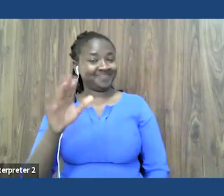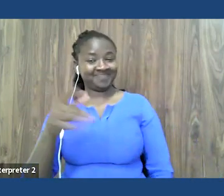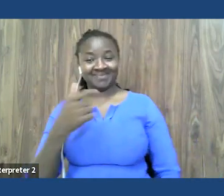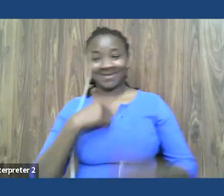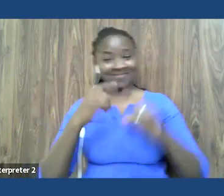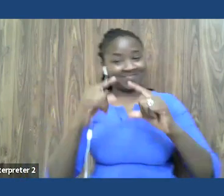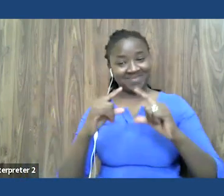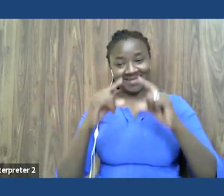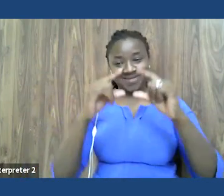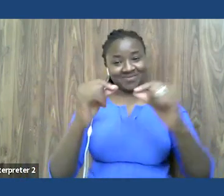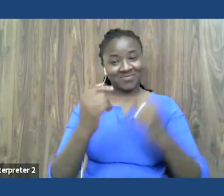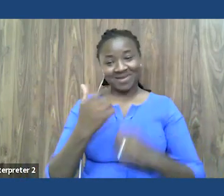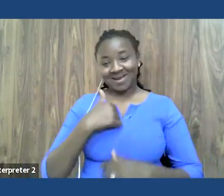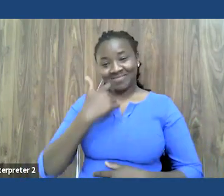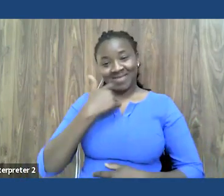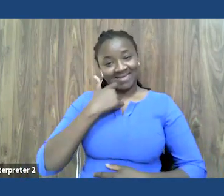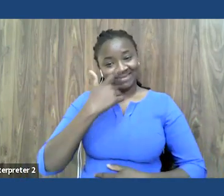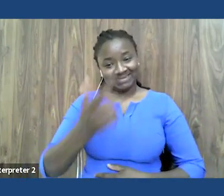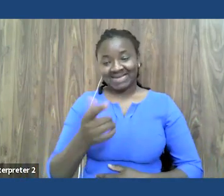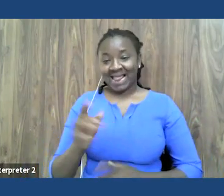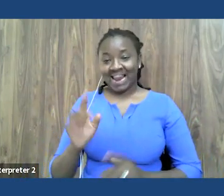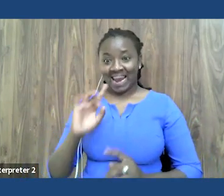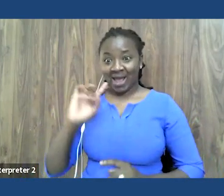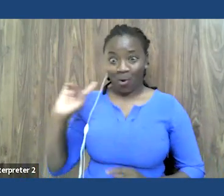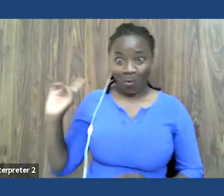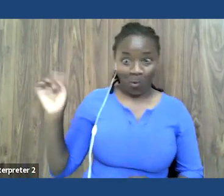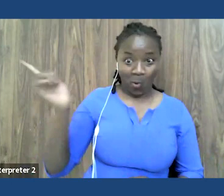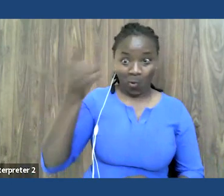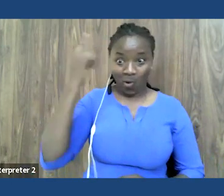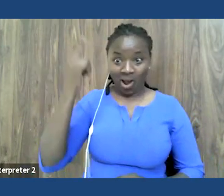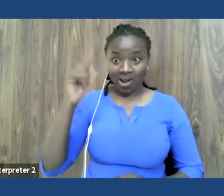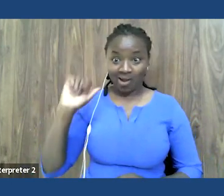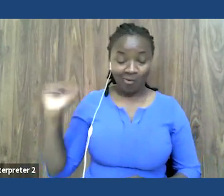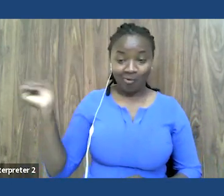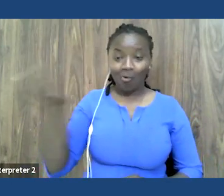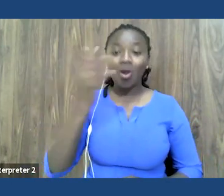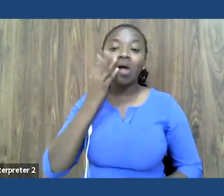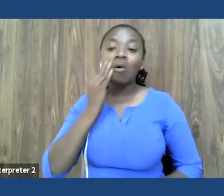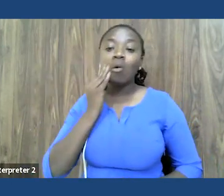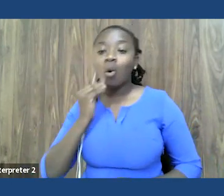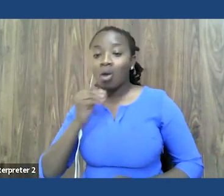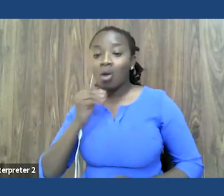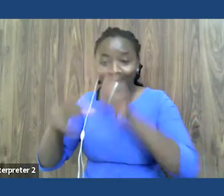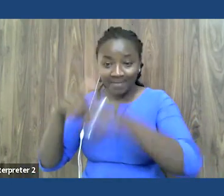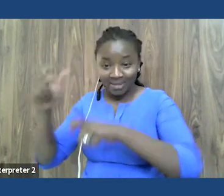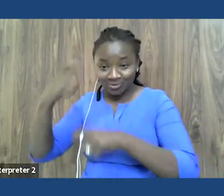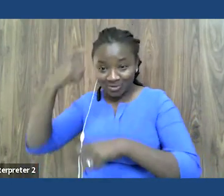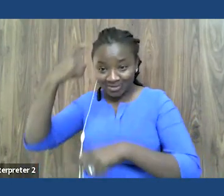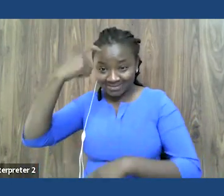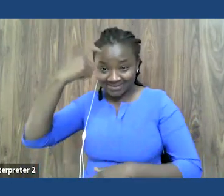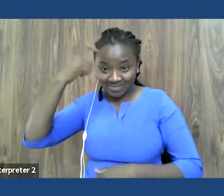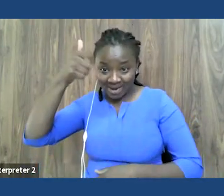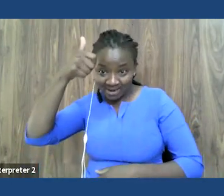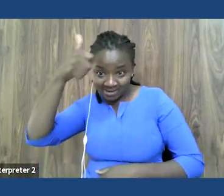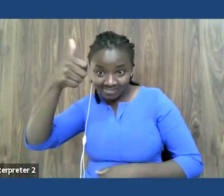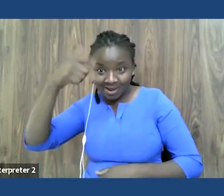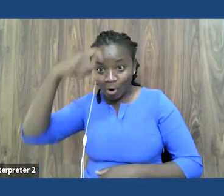Not all of us were wise to begin with. We're not going to be wise in our older age either. That's okay. We're all different.